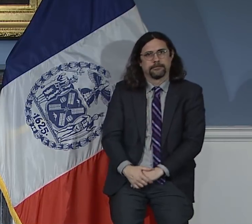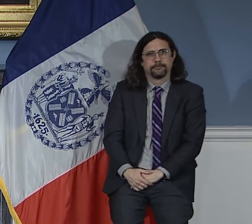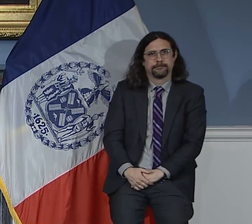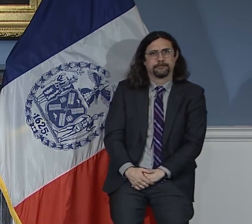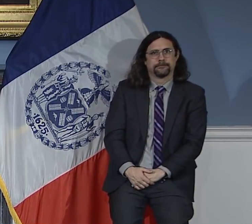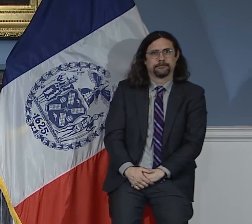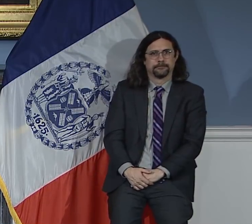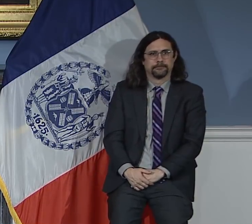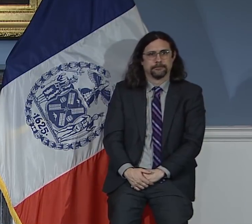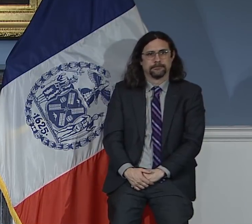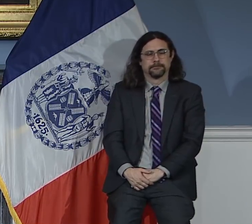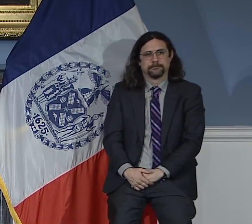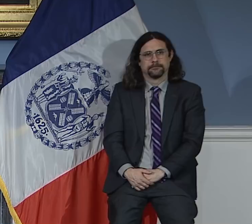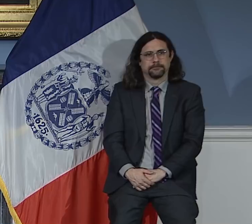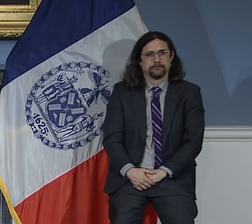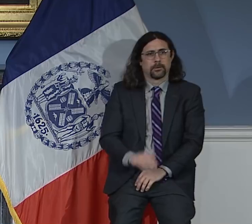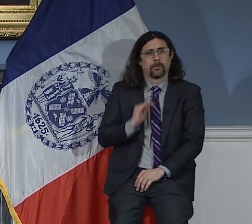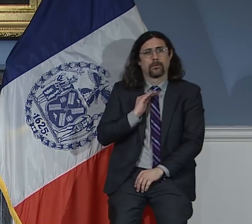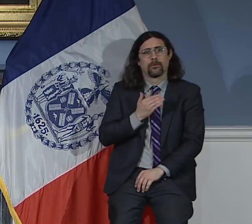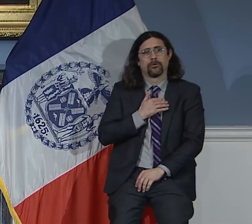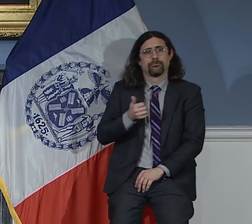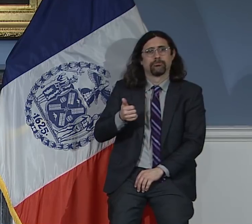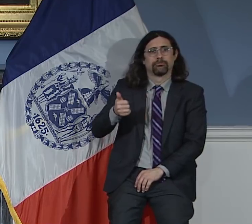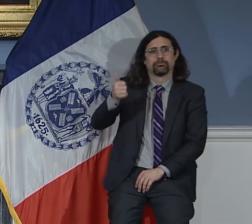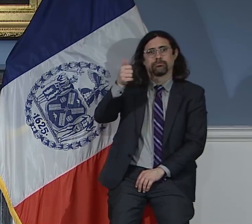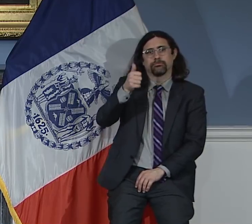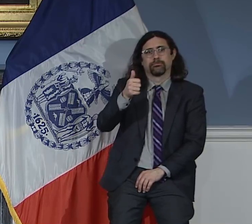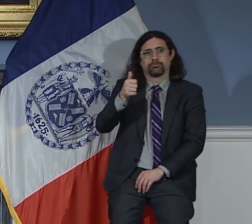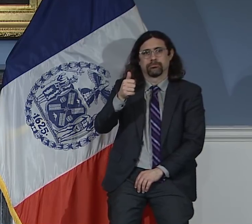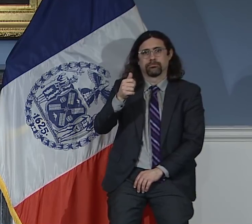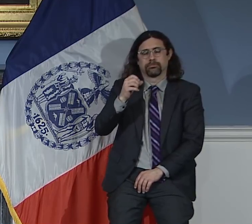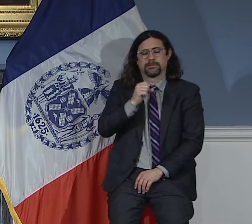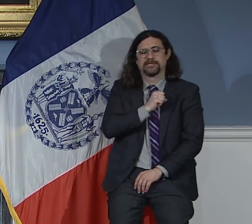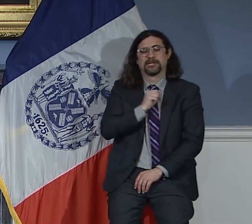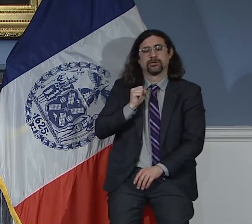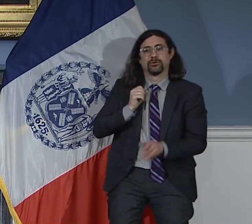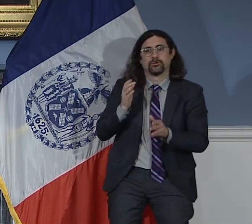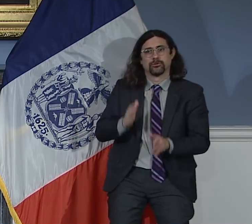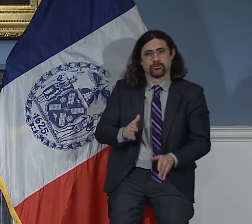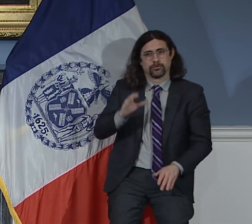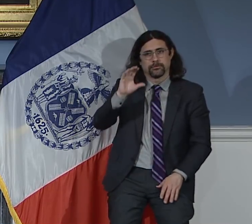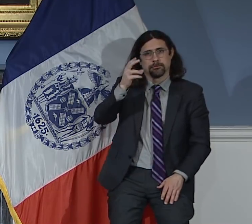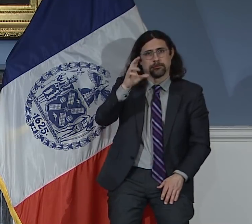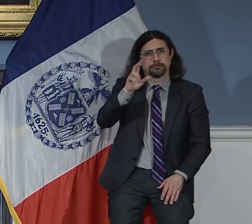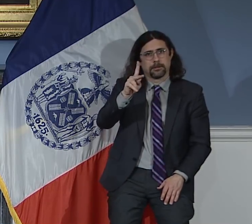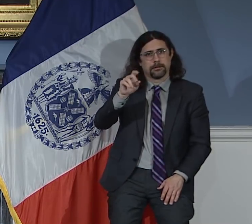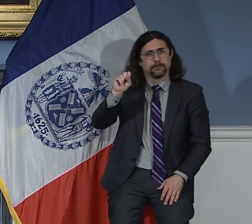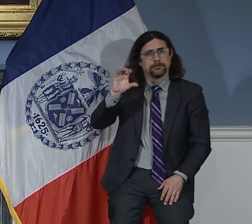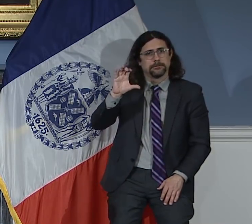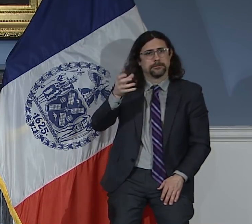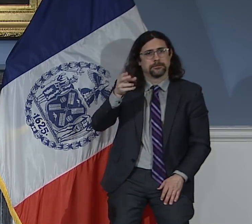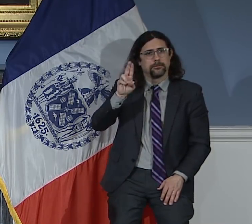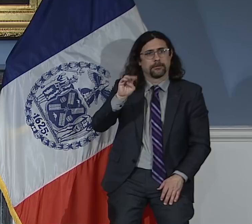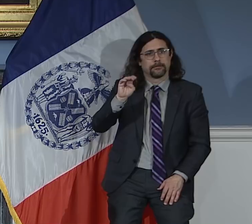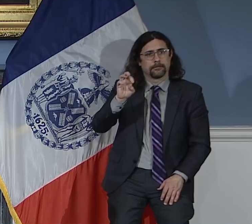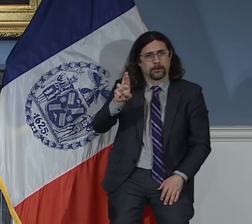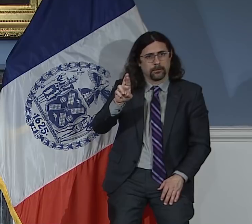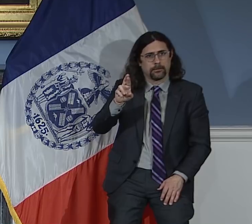FIHGT THIS CRISIS.